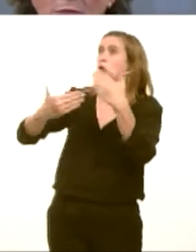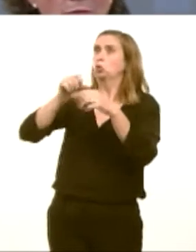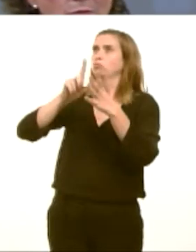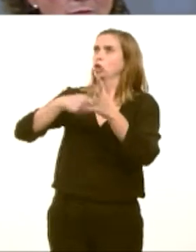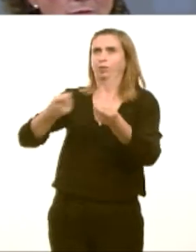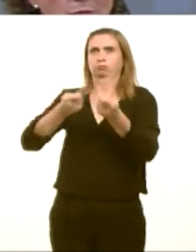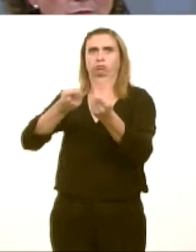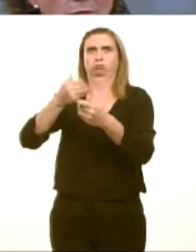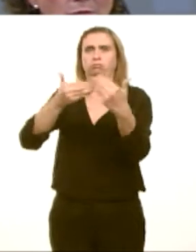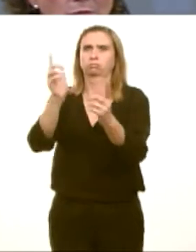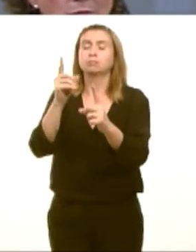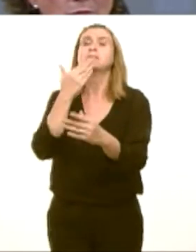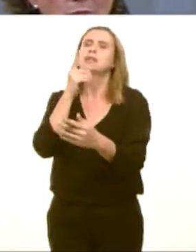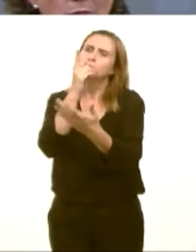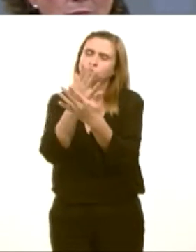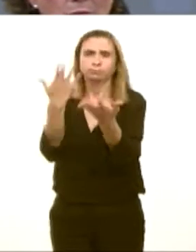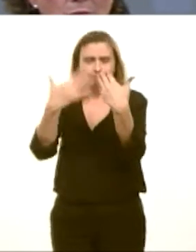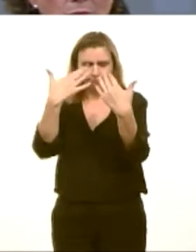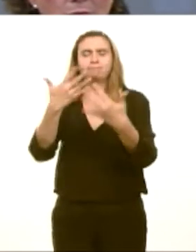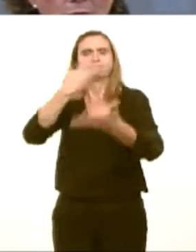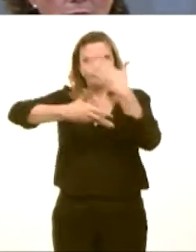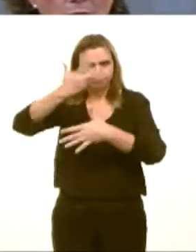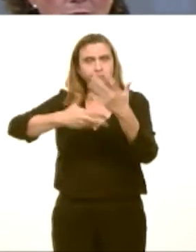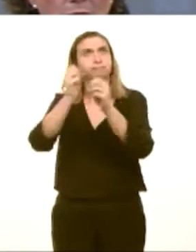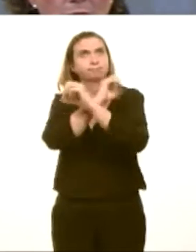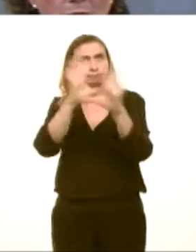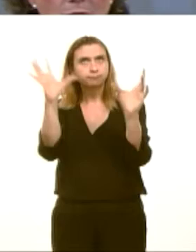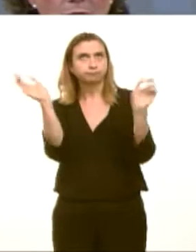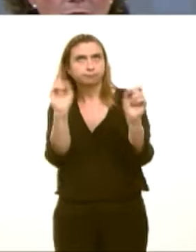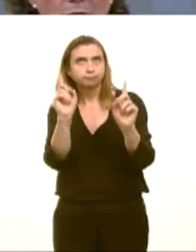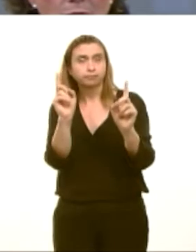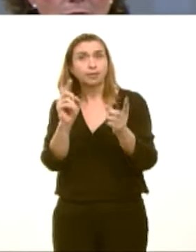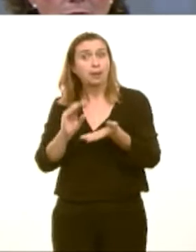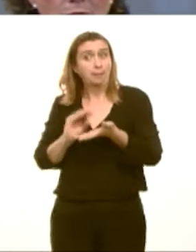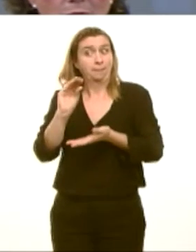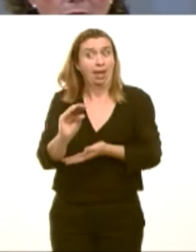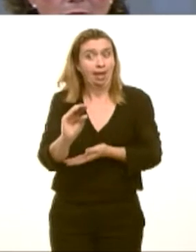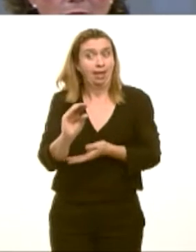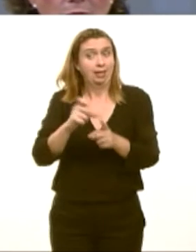Can you clear up, once and for all, how much of a payment will be made from 1 December,